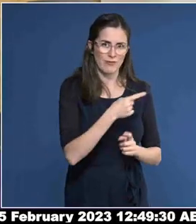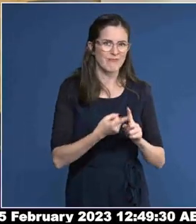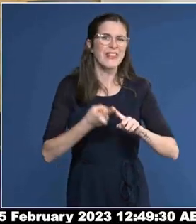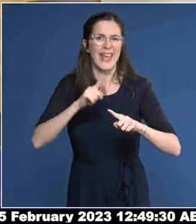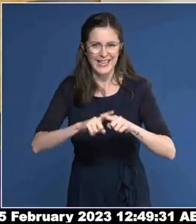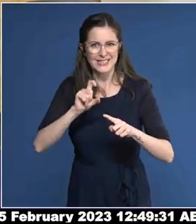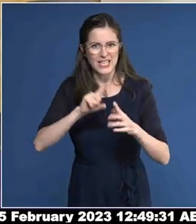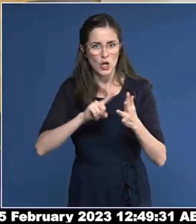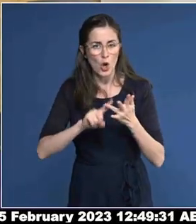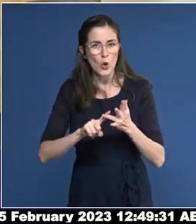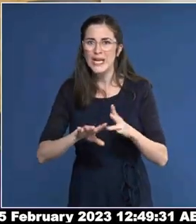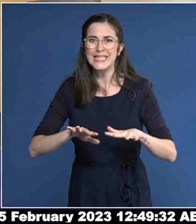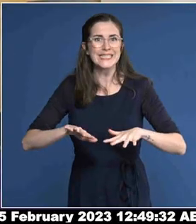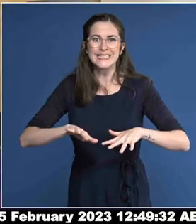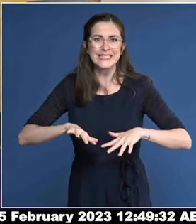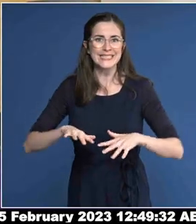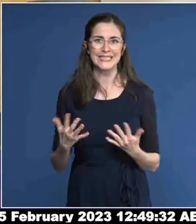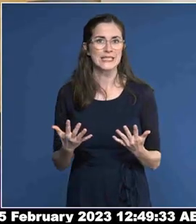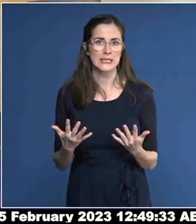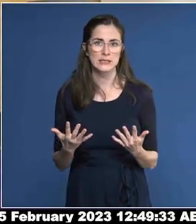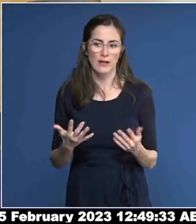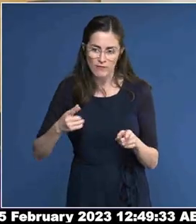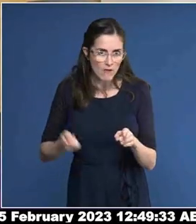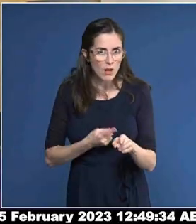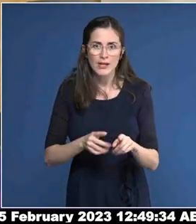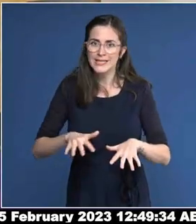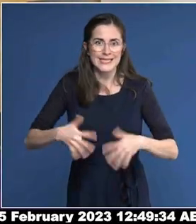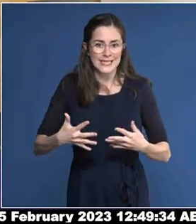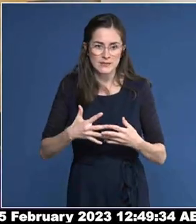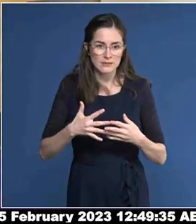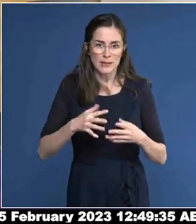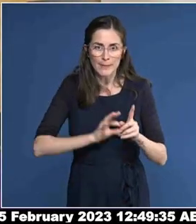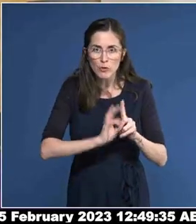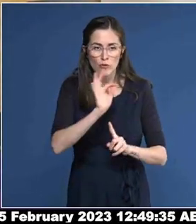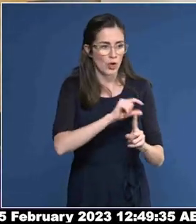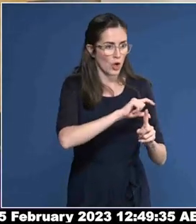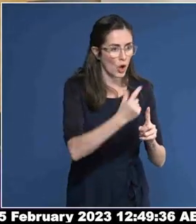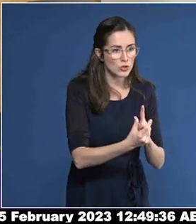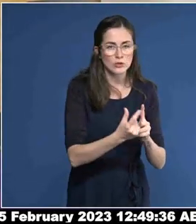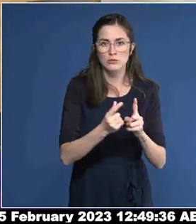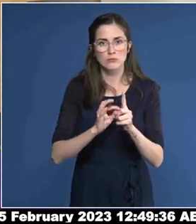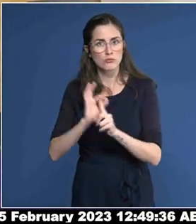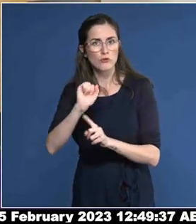indicators of serious cultural and structural issues impacting on Afford's operations? MS TOOHEY: Yes, I do.